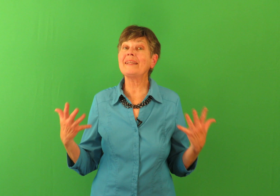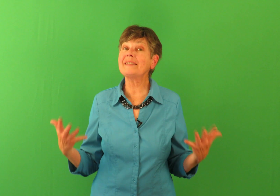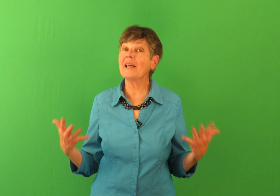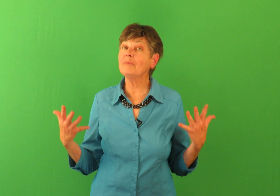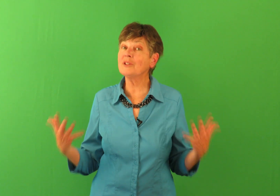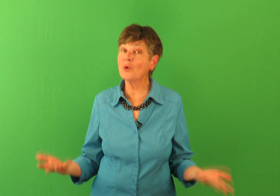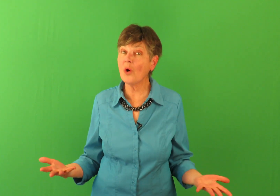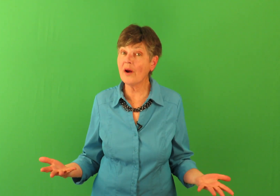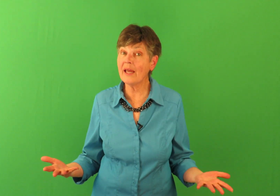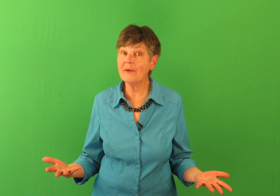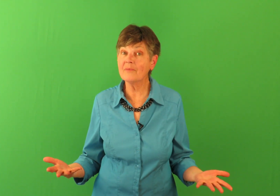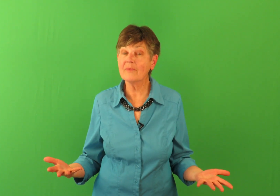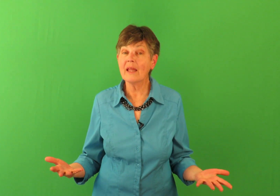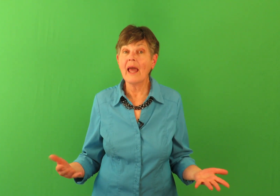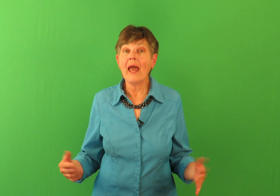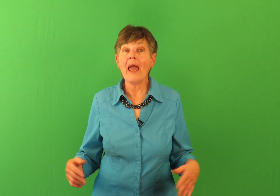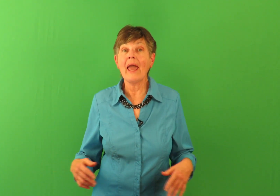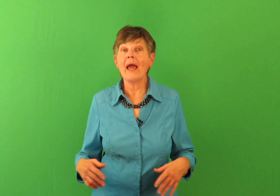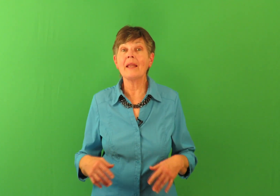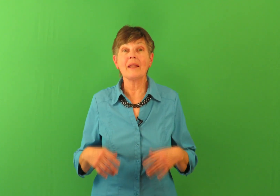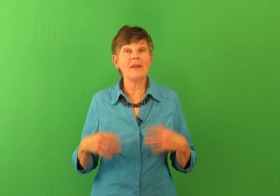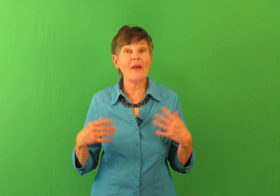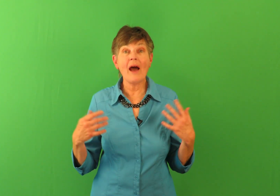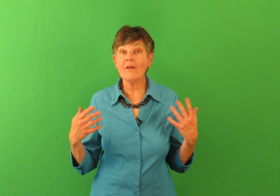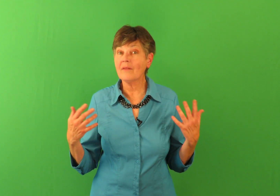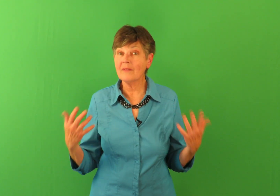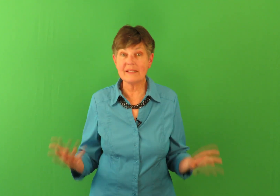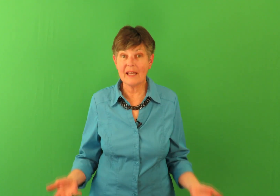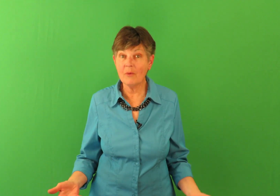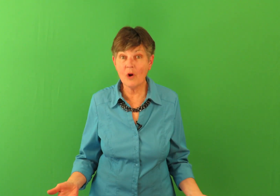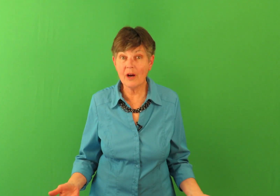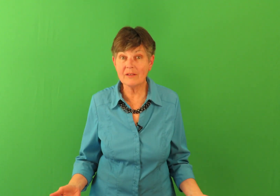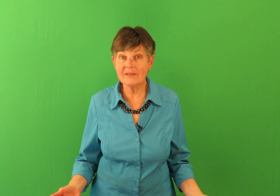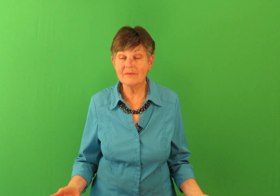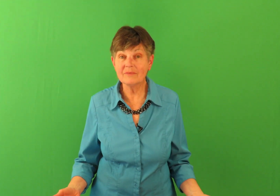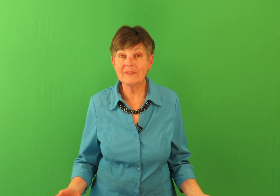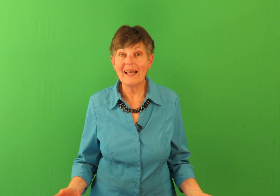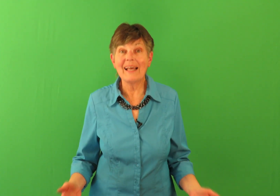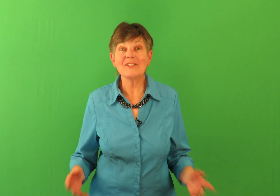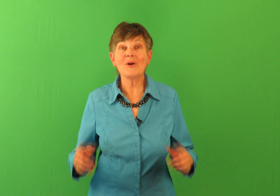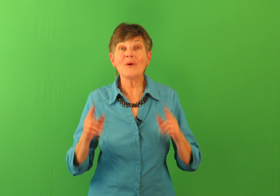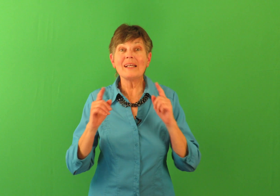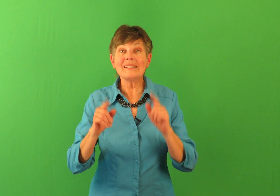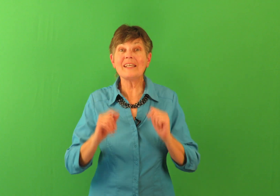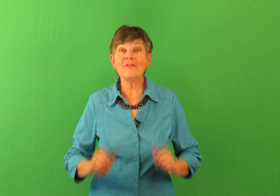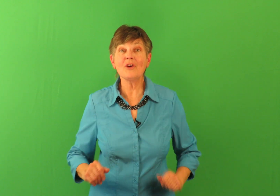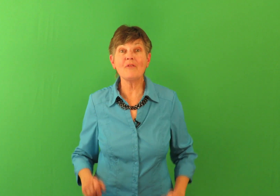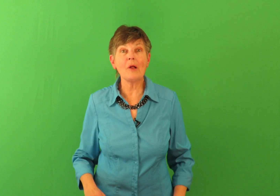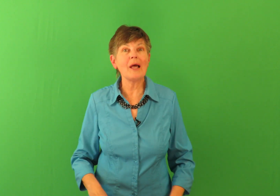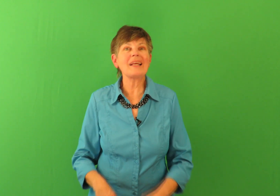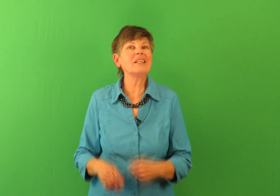the same story and leave out the same words so see if you can follow on you